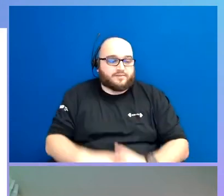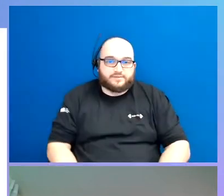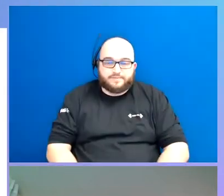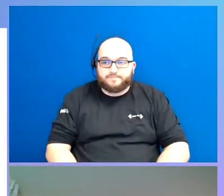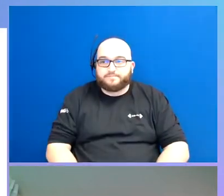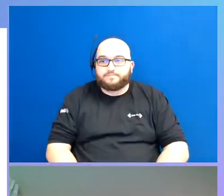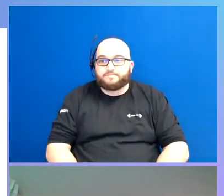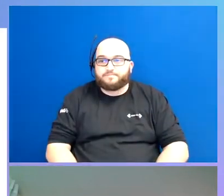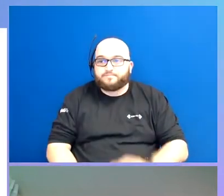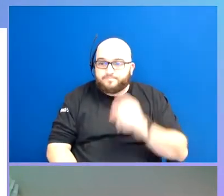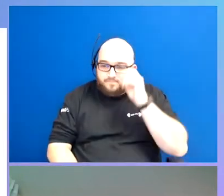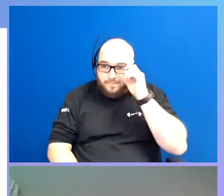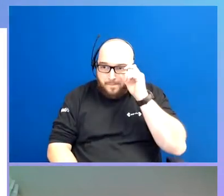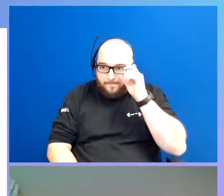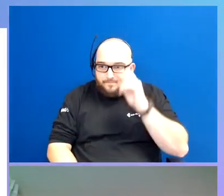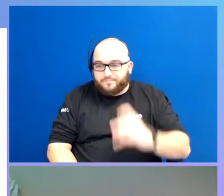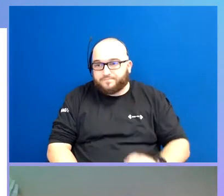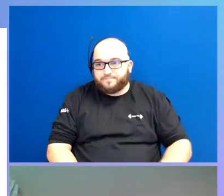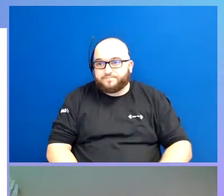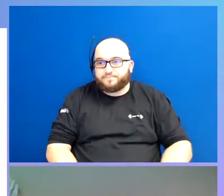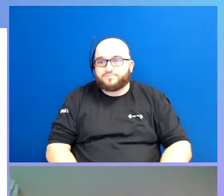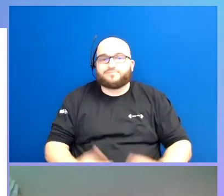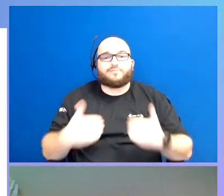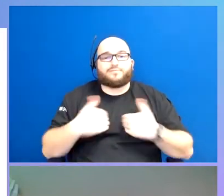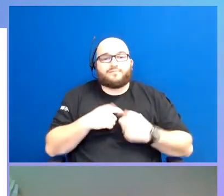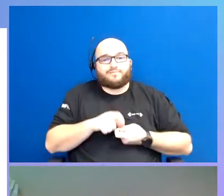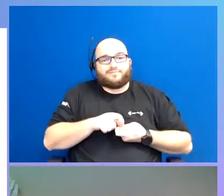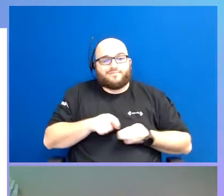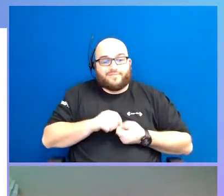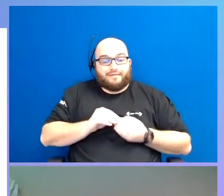Um, here we have certain